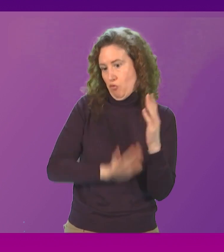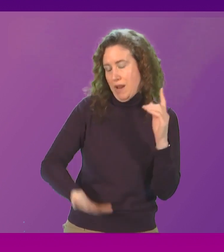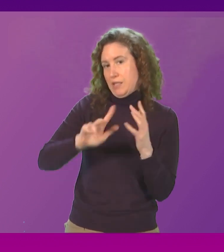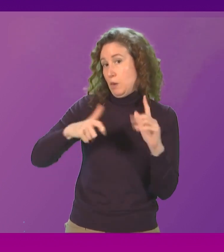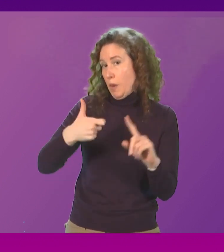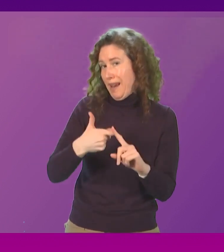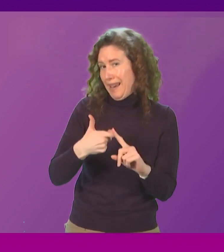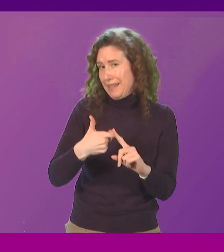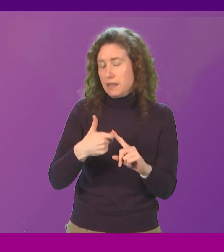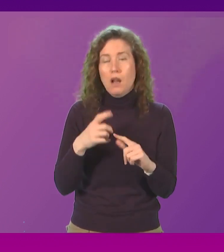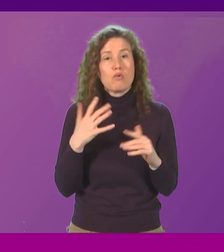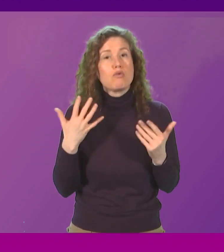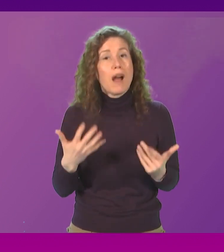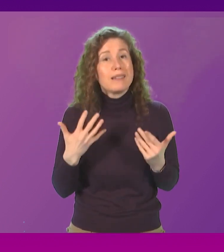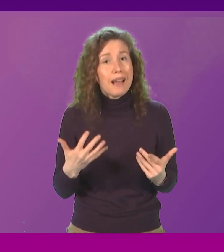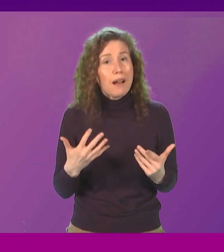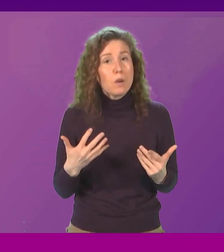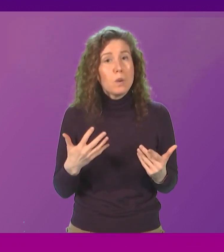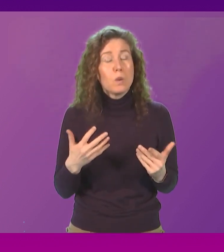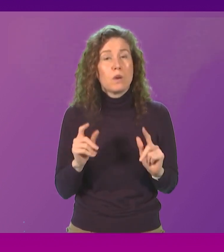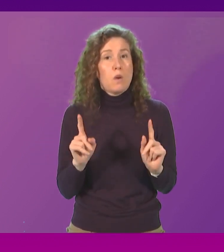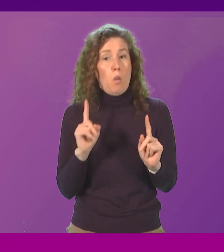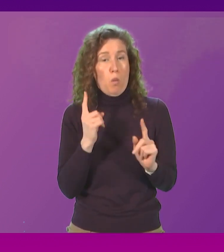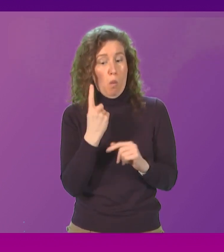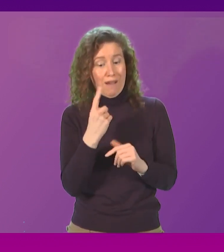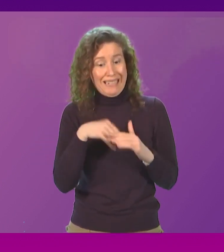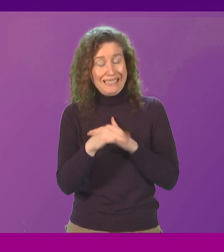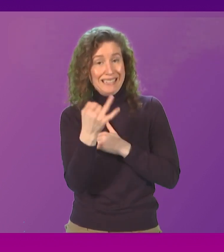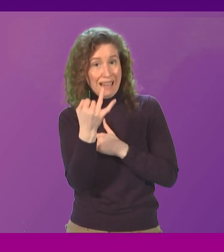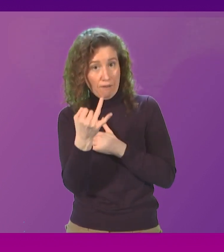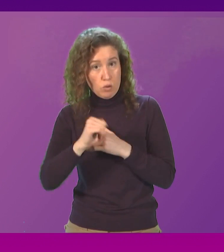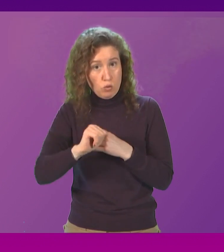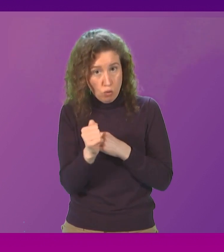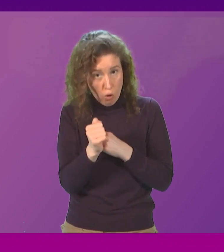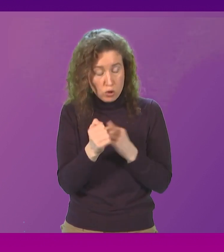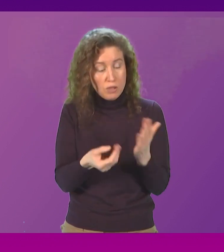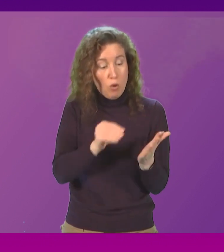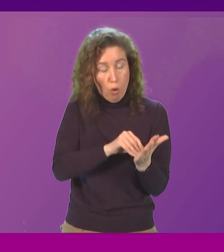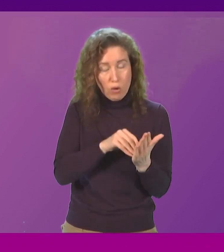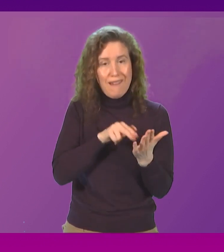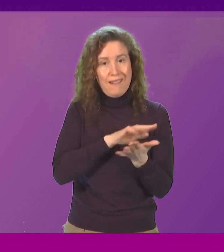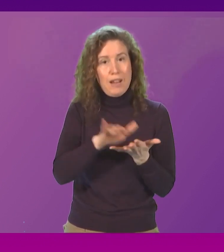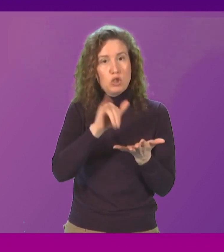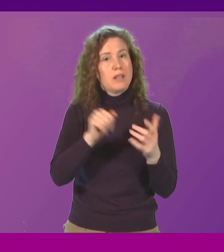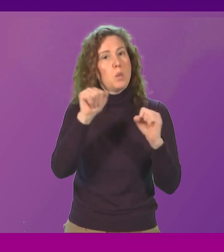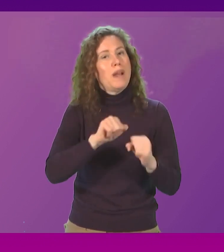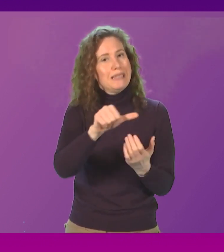Right now—at this moment—one in seven Scots is on a national health service waiting list.